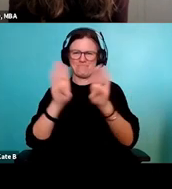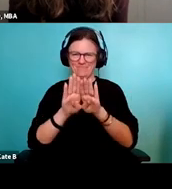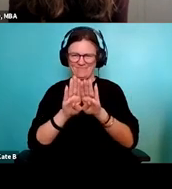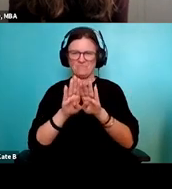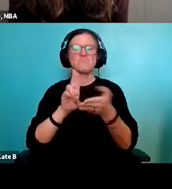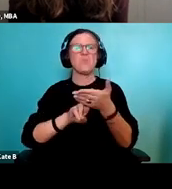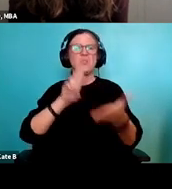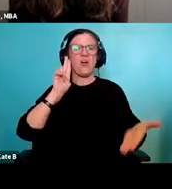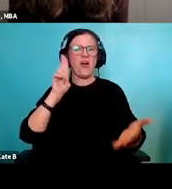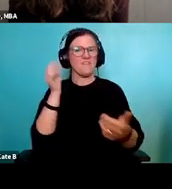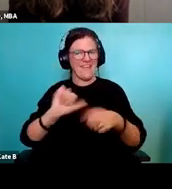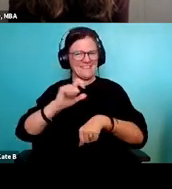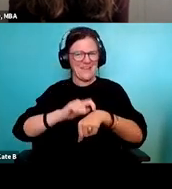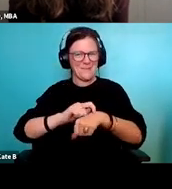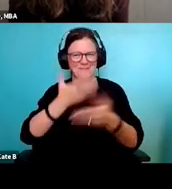log of at any time. Thank you.